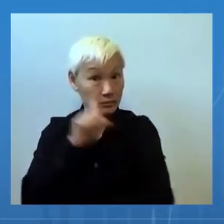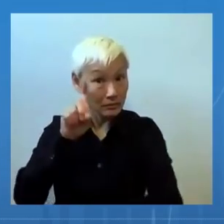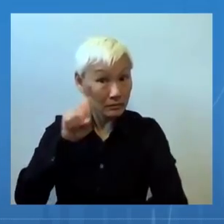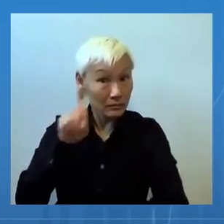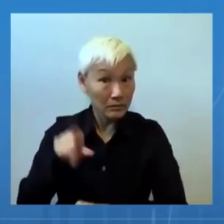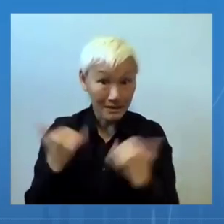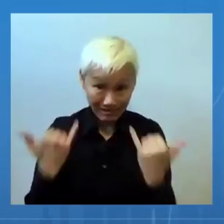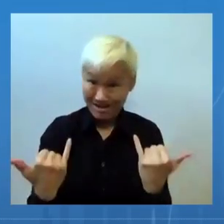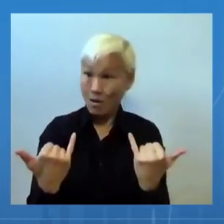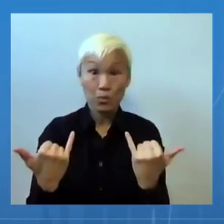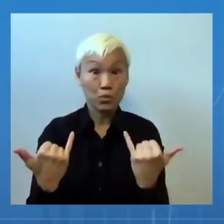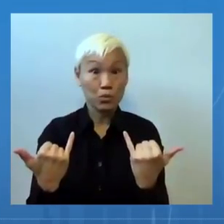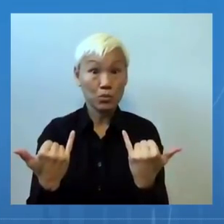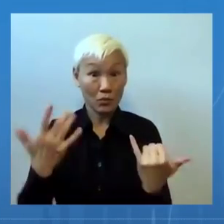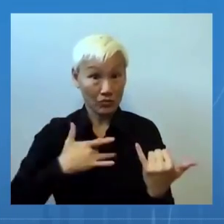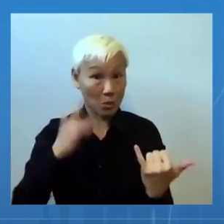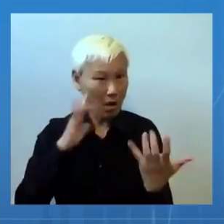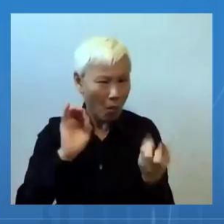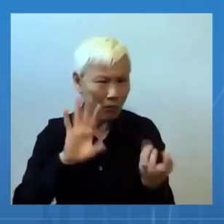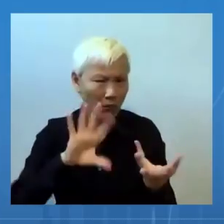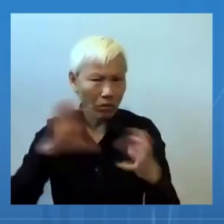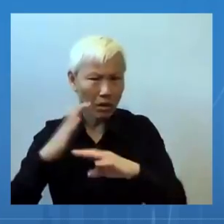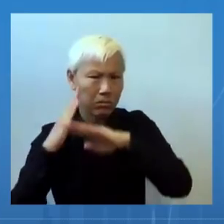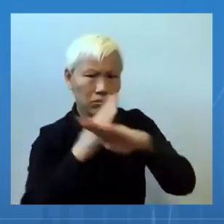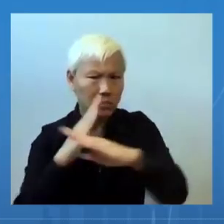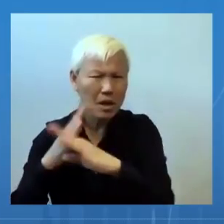Mr. Zients: So, thank you for the question. We have enough vaccine --